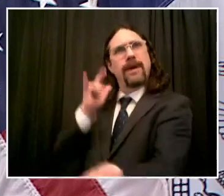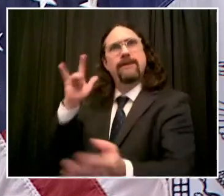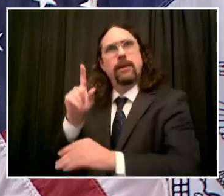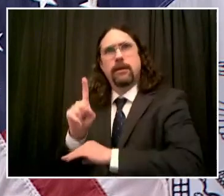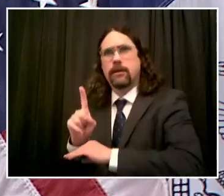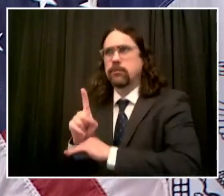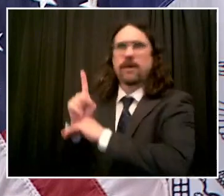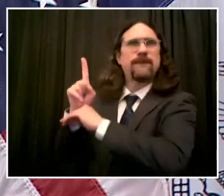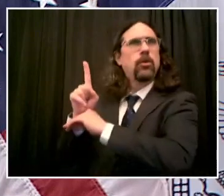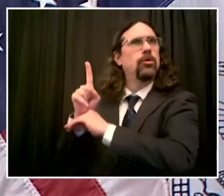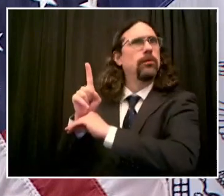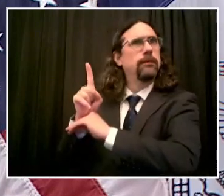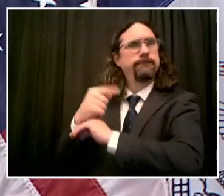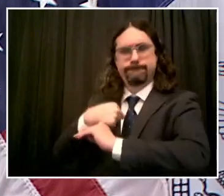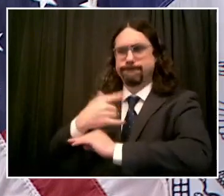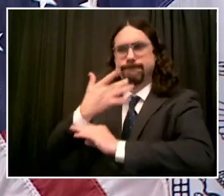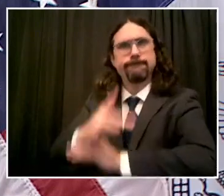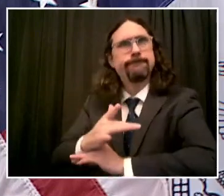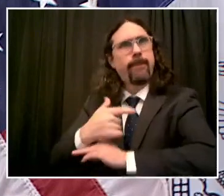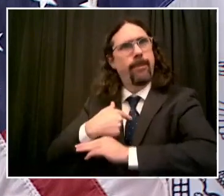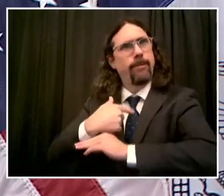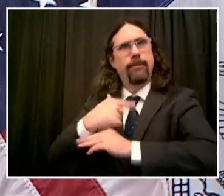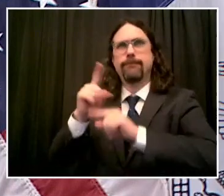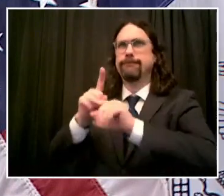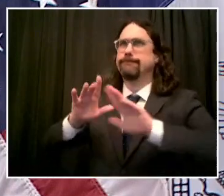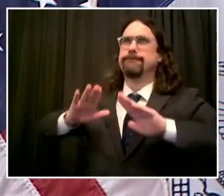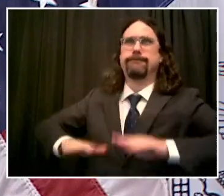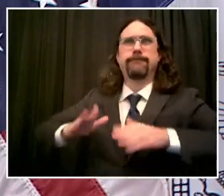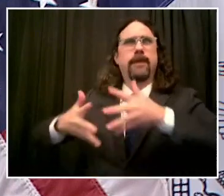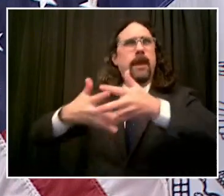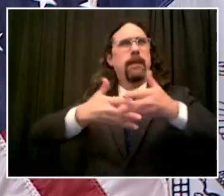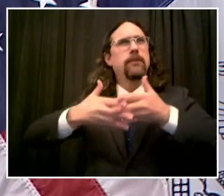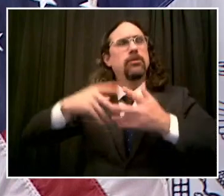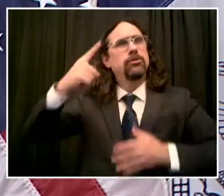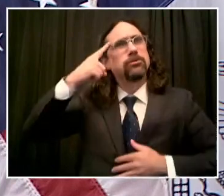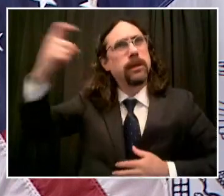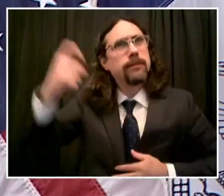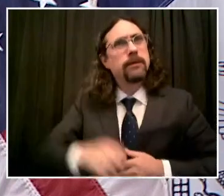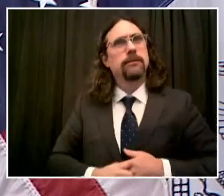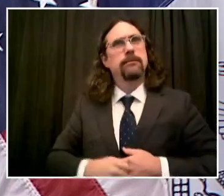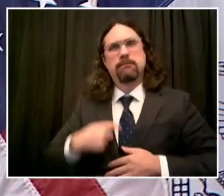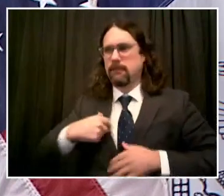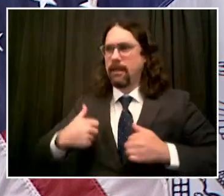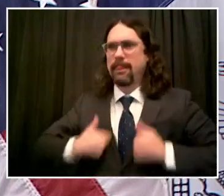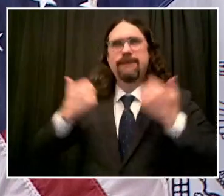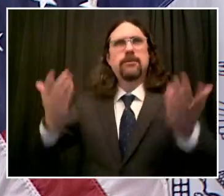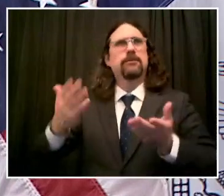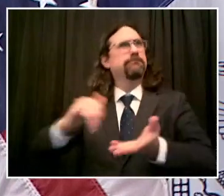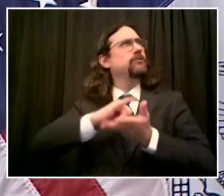LIVING THE AMERICAN DREAM IN THIS CITY AND EXPERIENCED ALL